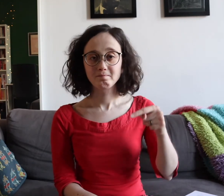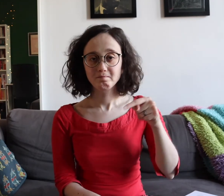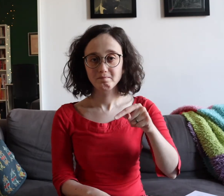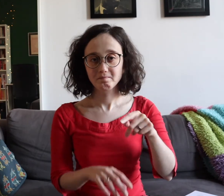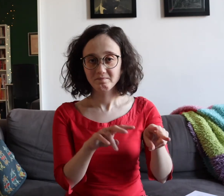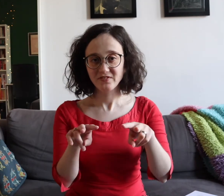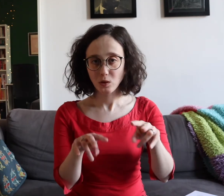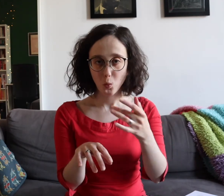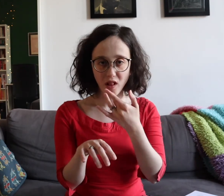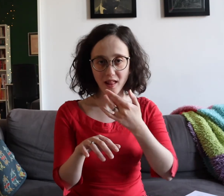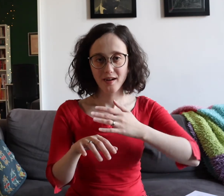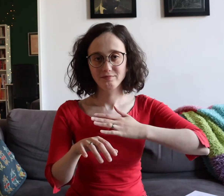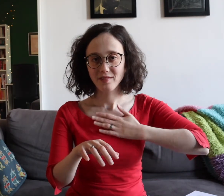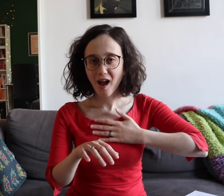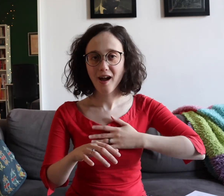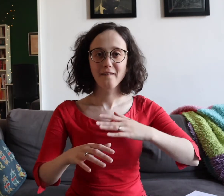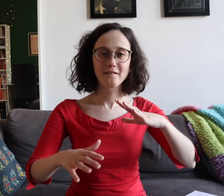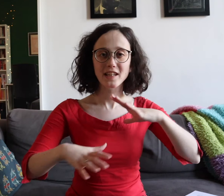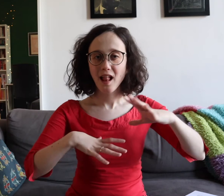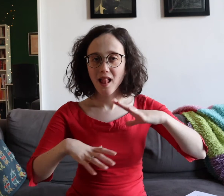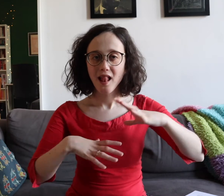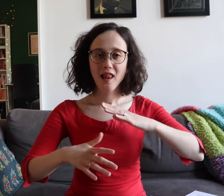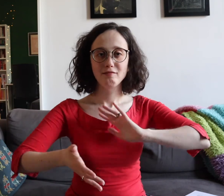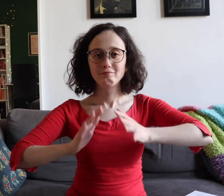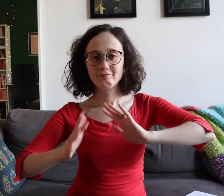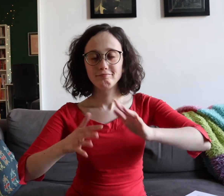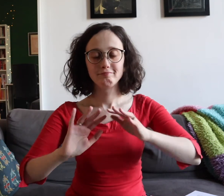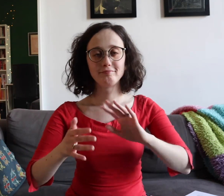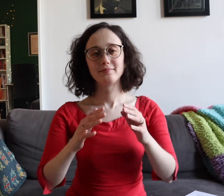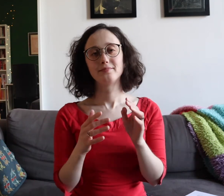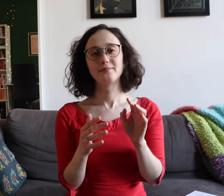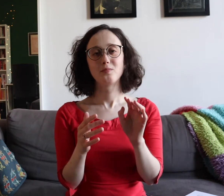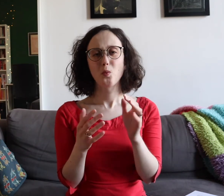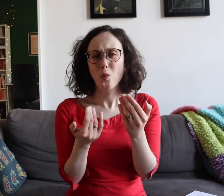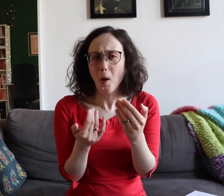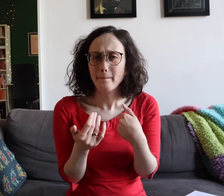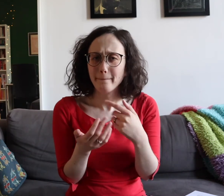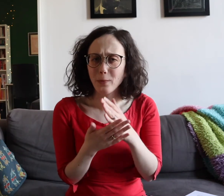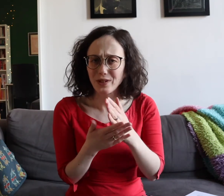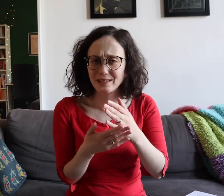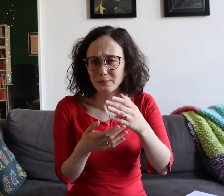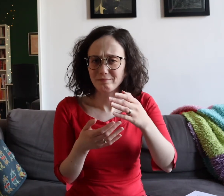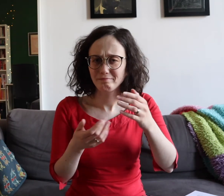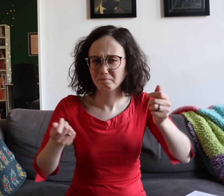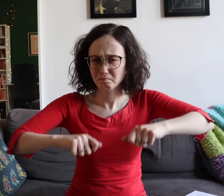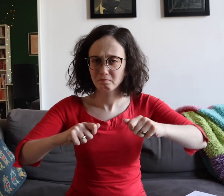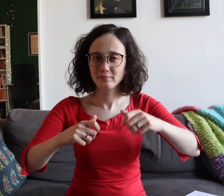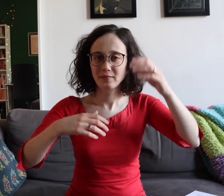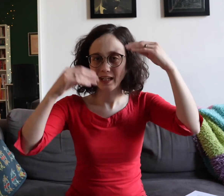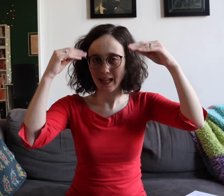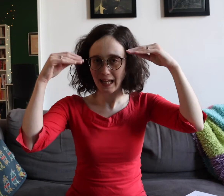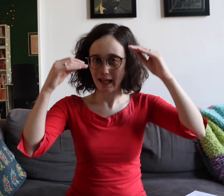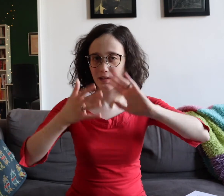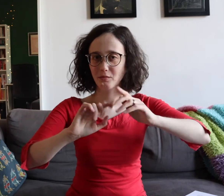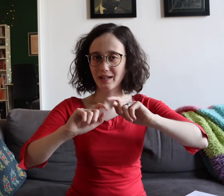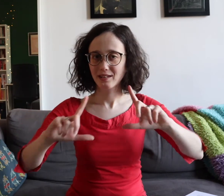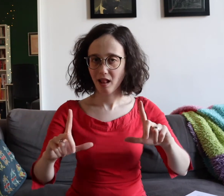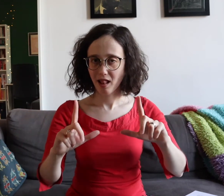In this video I'd like to relate why I've decided to learn a sign language.